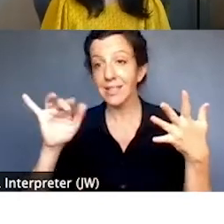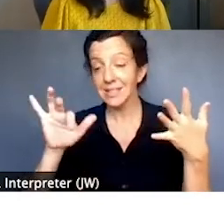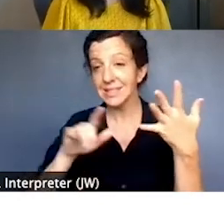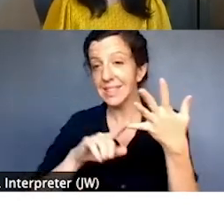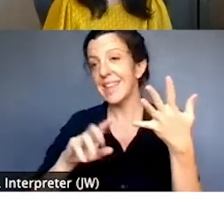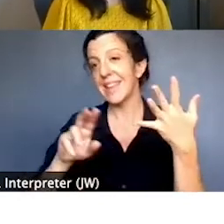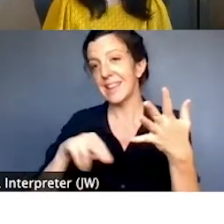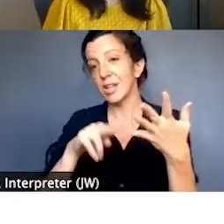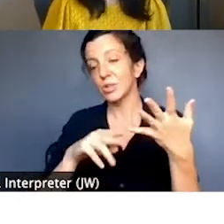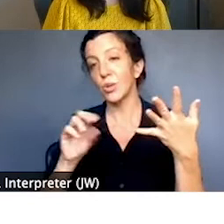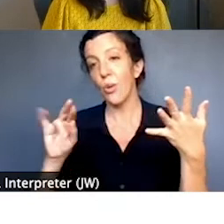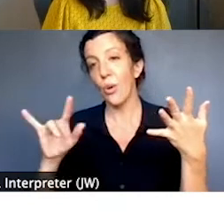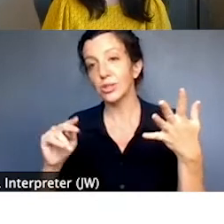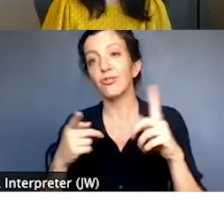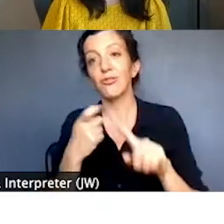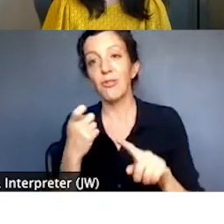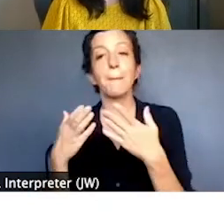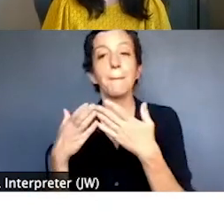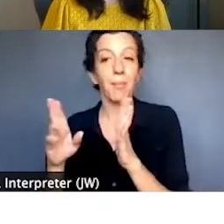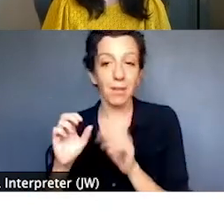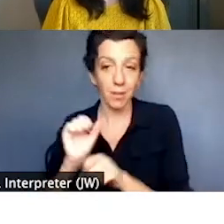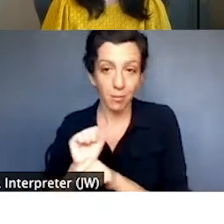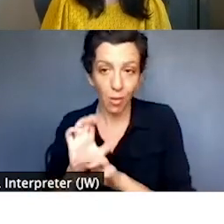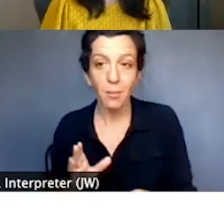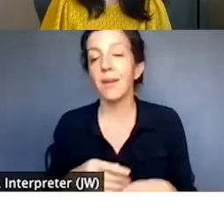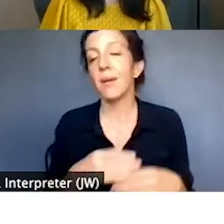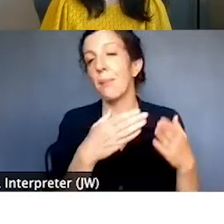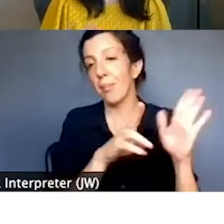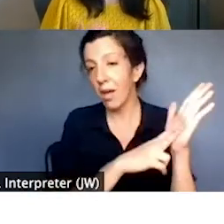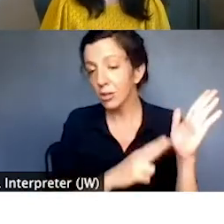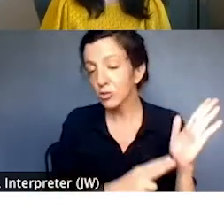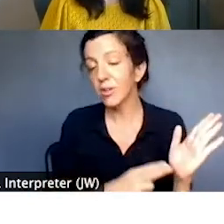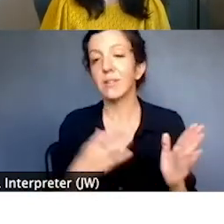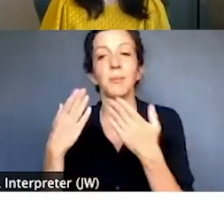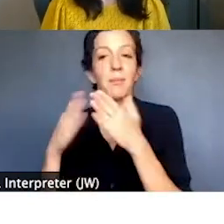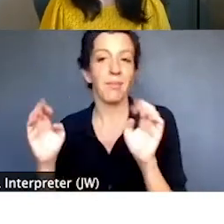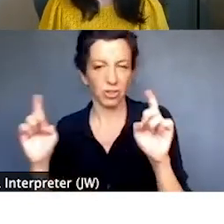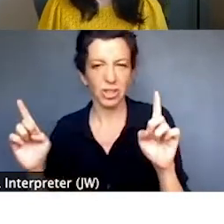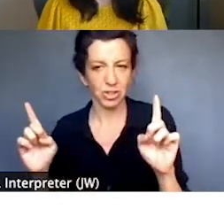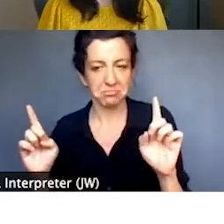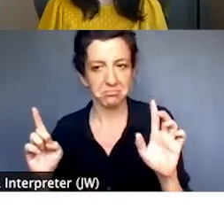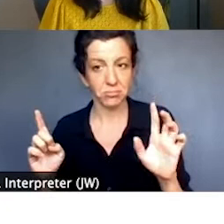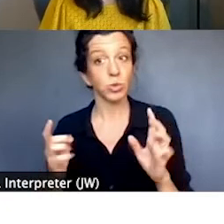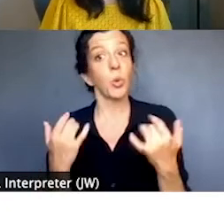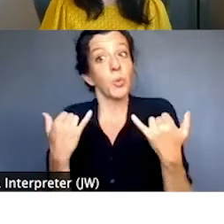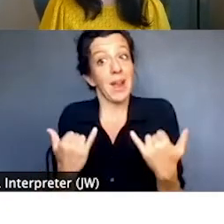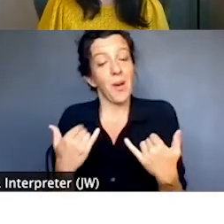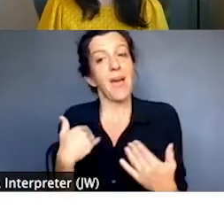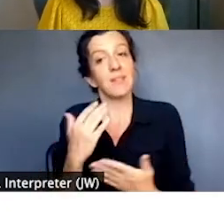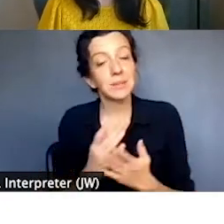where some projects require there to be a consideration on whether businesses are owned by women or people of color when you're contracting